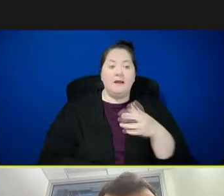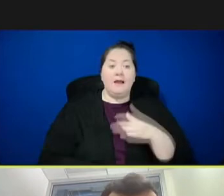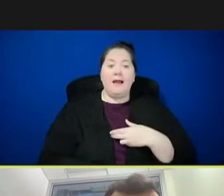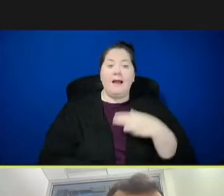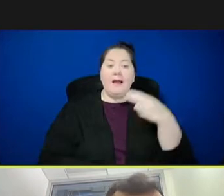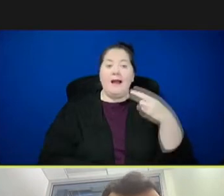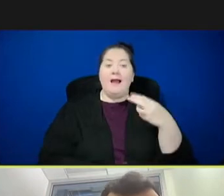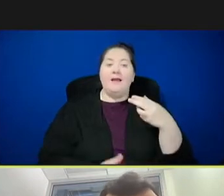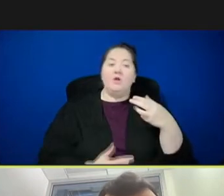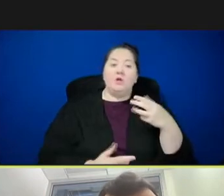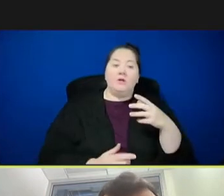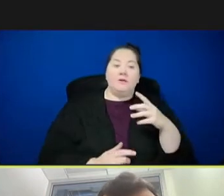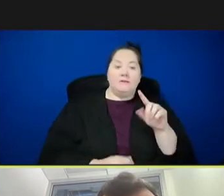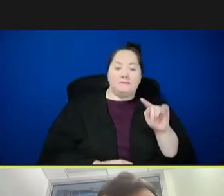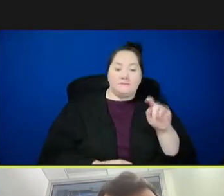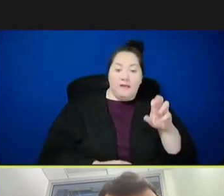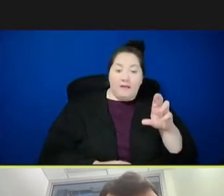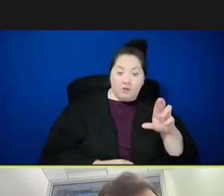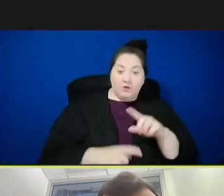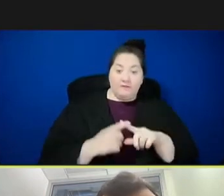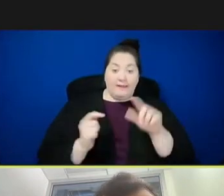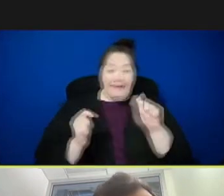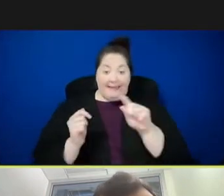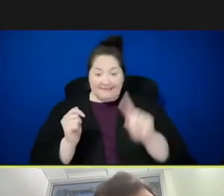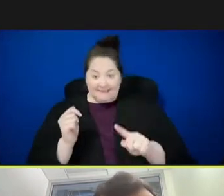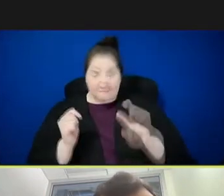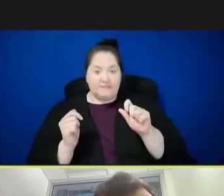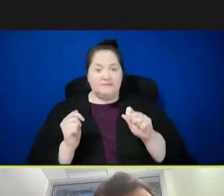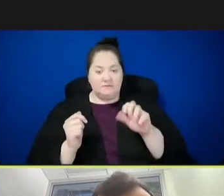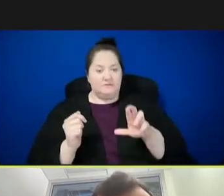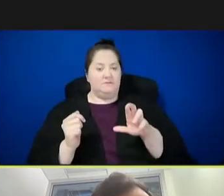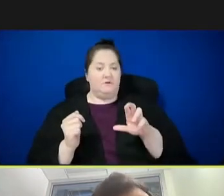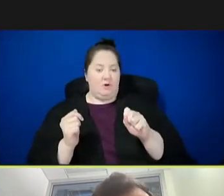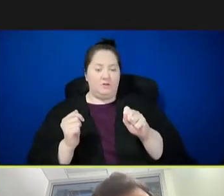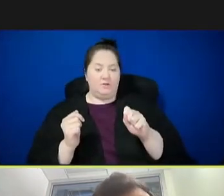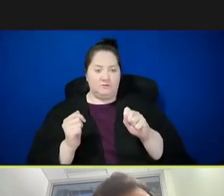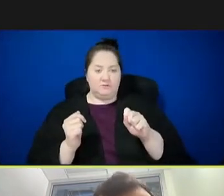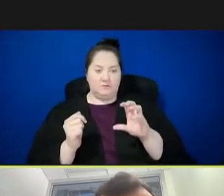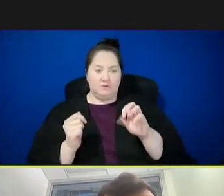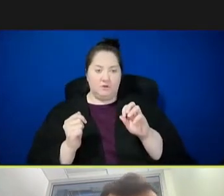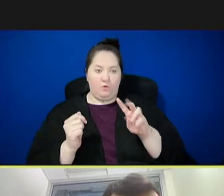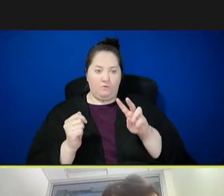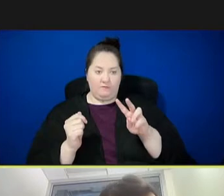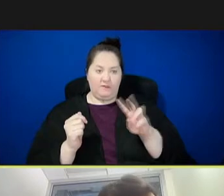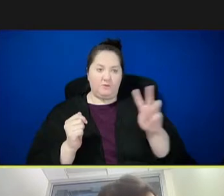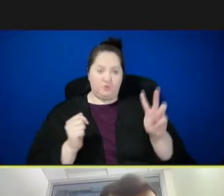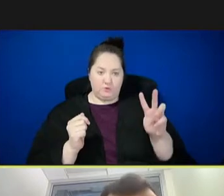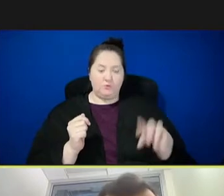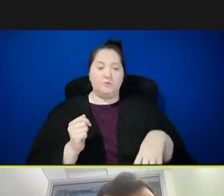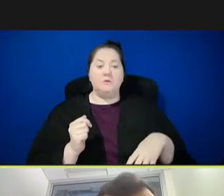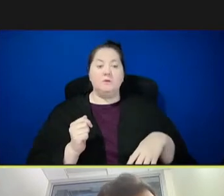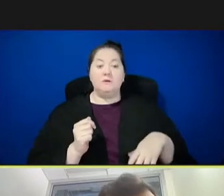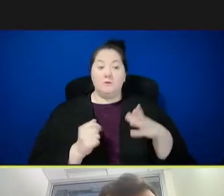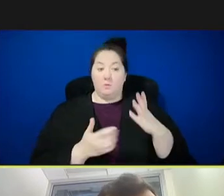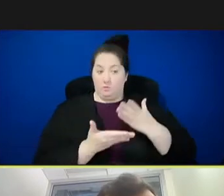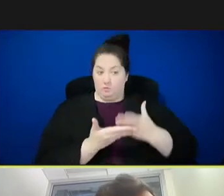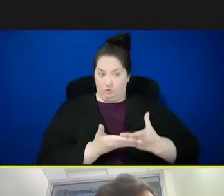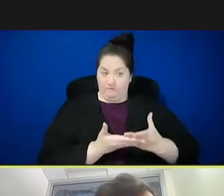Atrazineca's SARS-CoV-2 vaccine. And so, you know, this is proof here that this is the first, again,